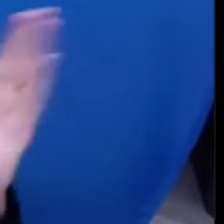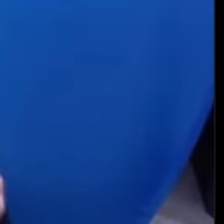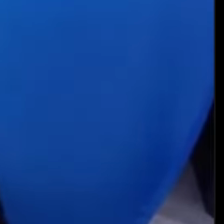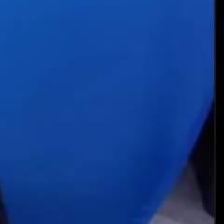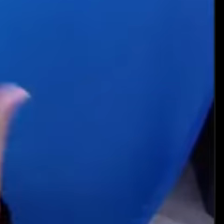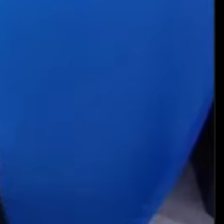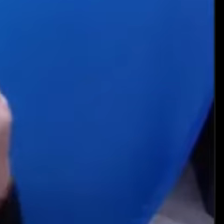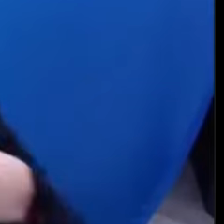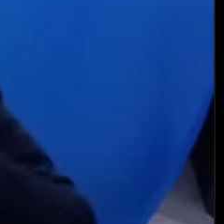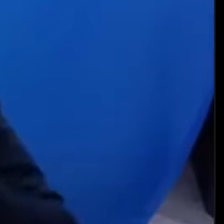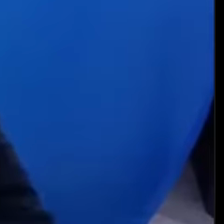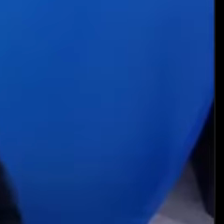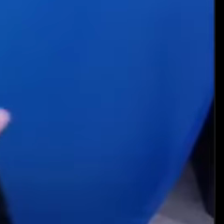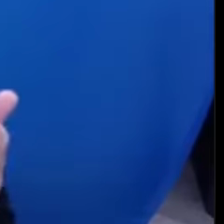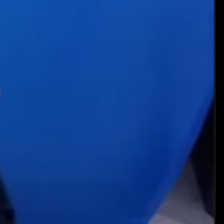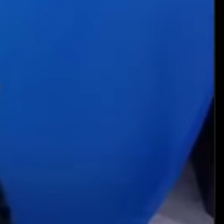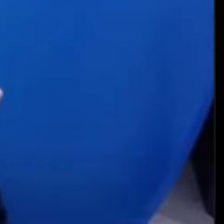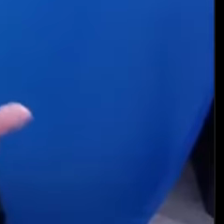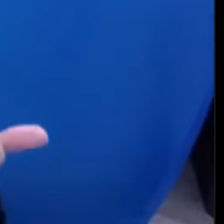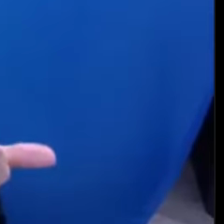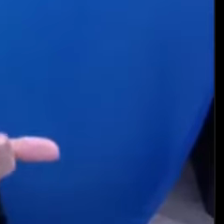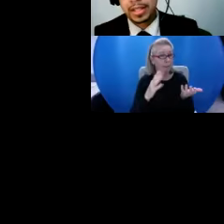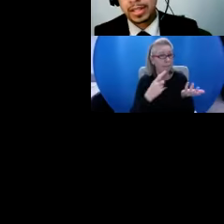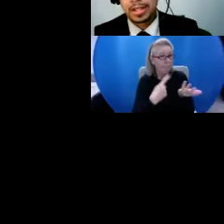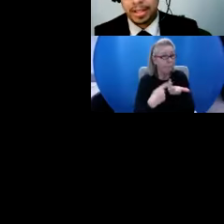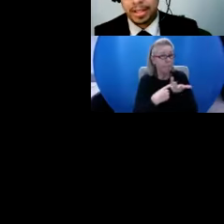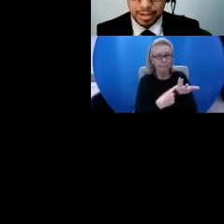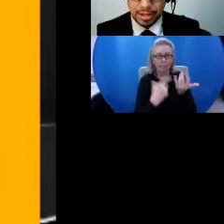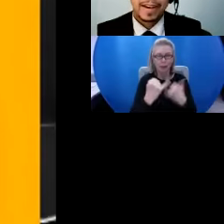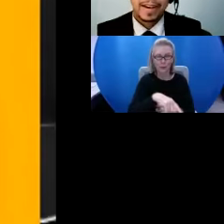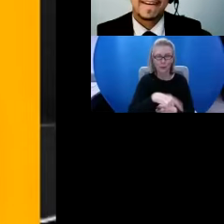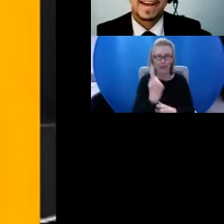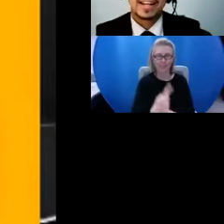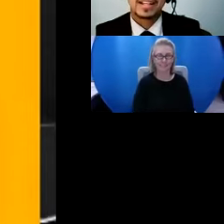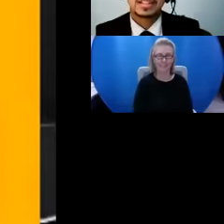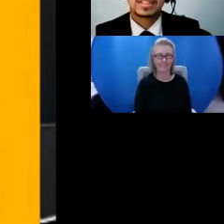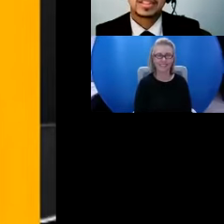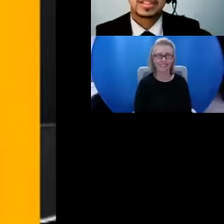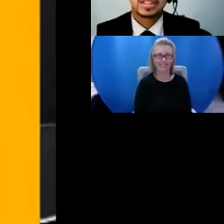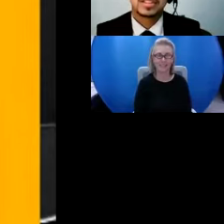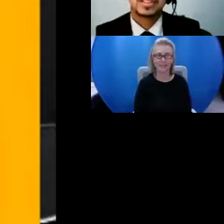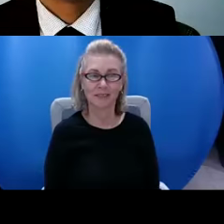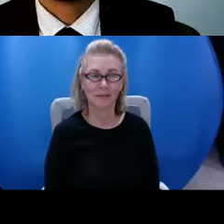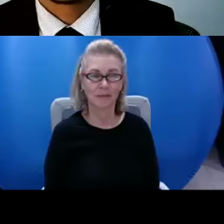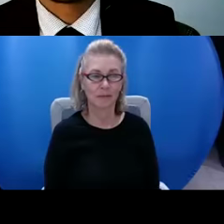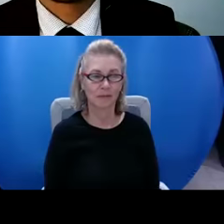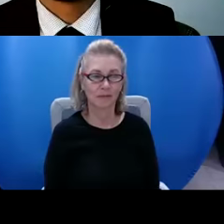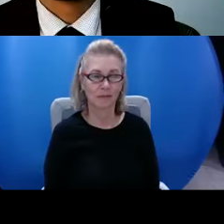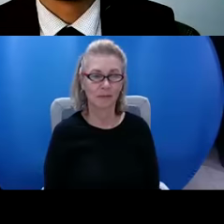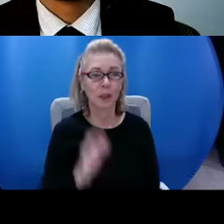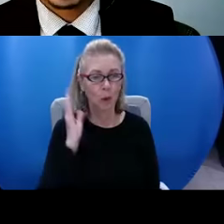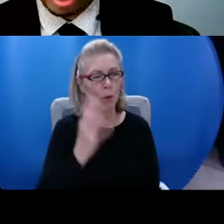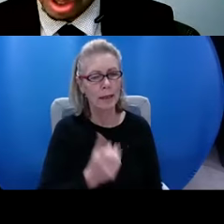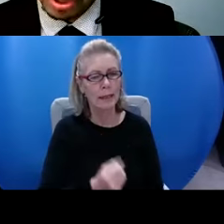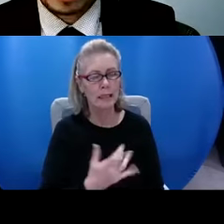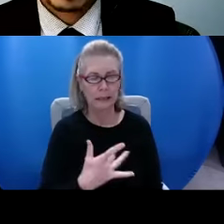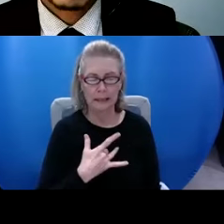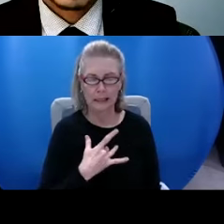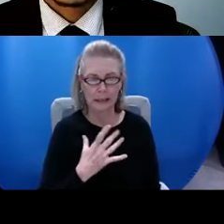what's going to be happening today and you'll get a sense of where we're going.